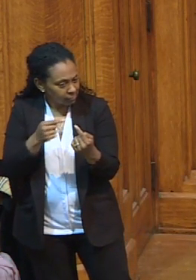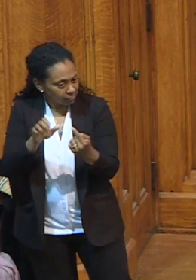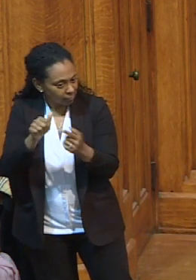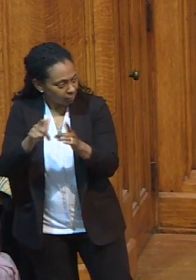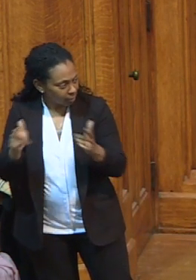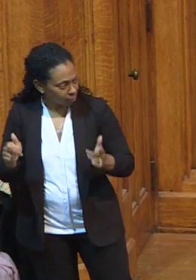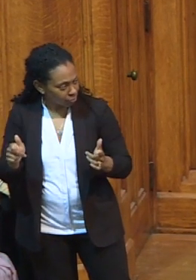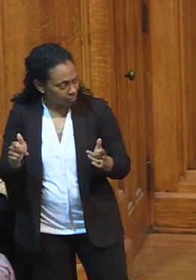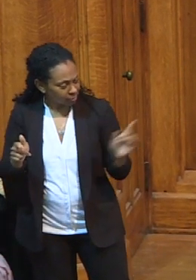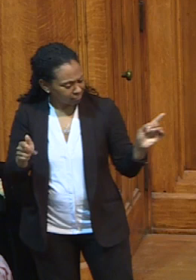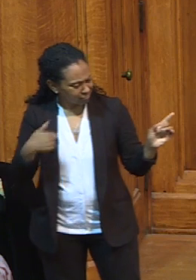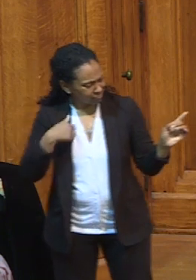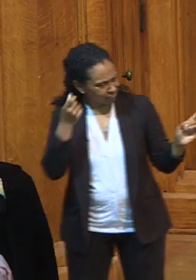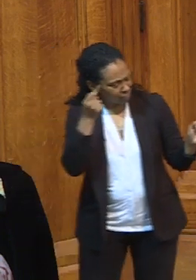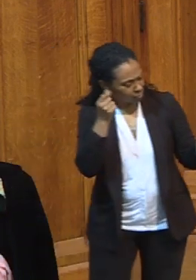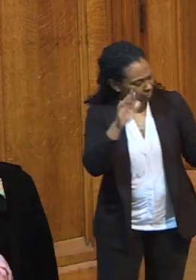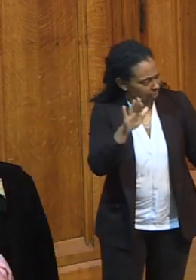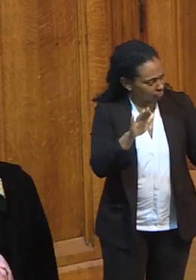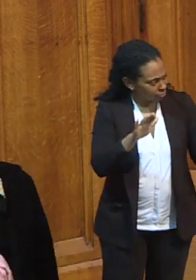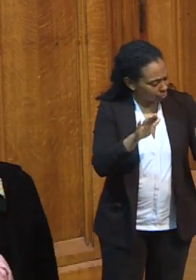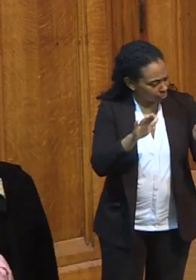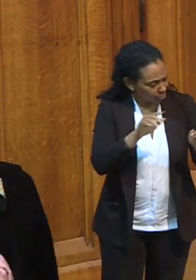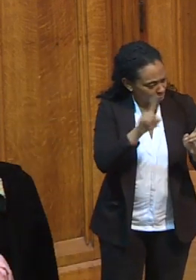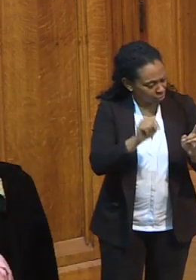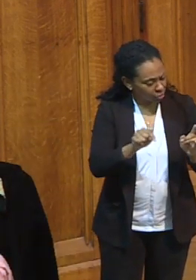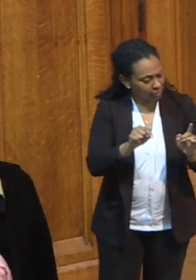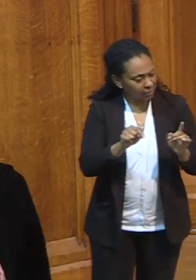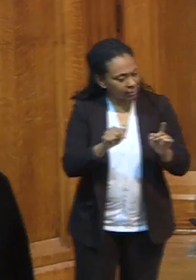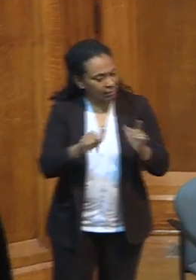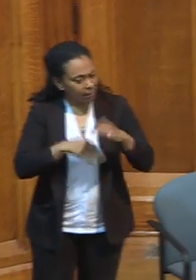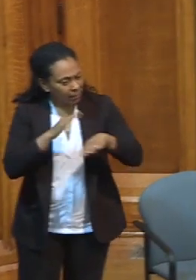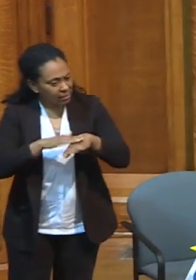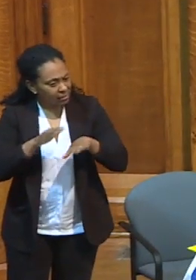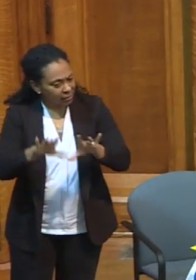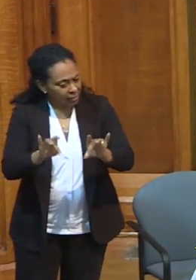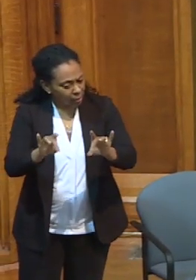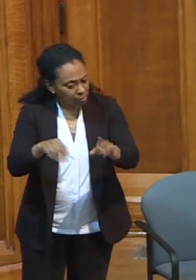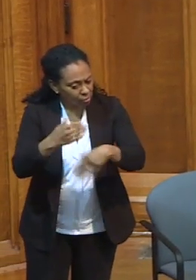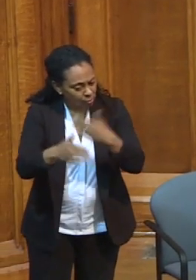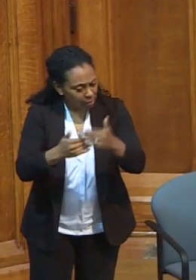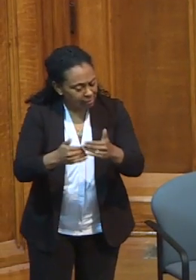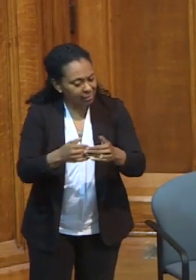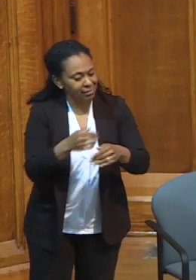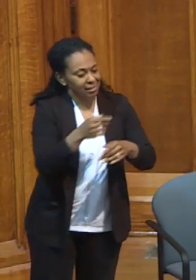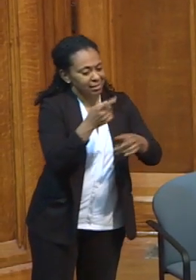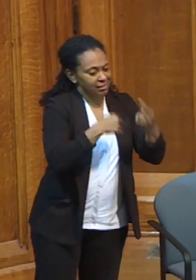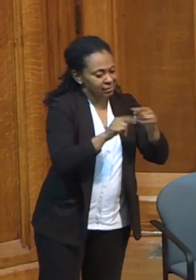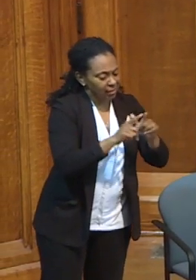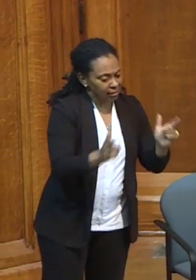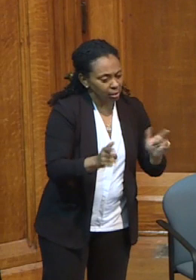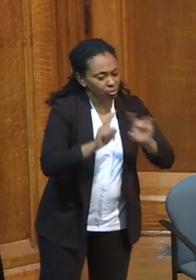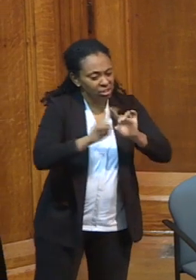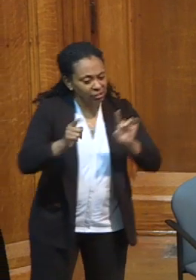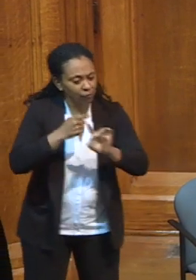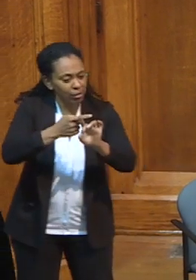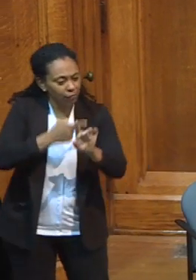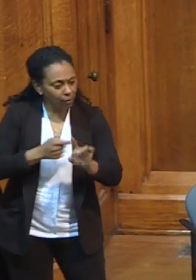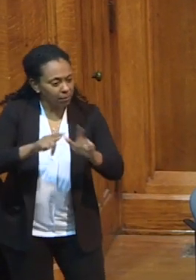[Woman] So I think the question is: is the acquisition process in Sign Language different from the language acquisition process